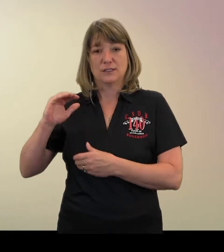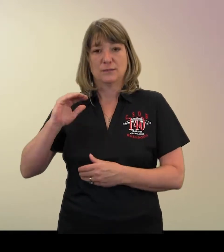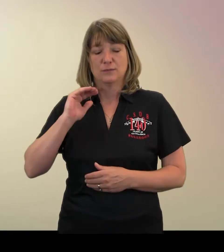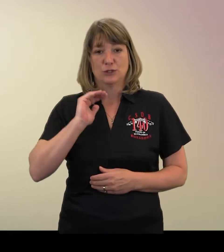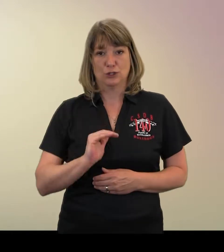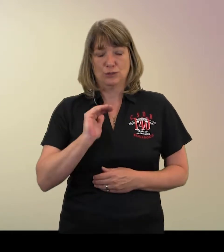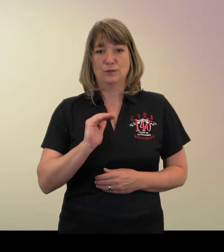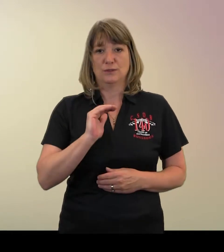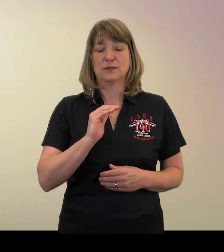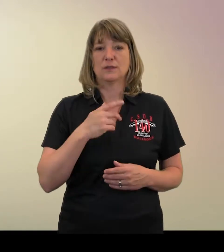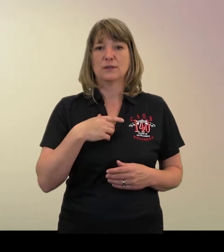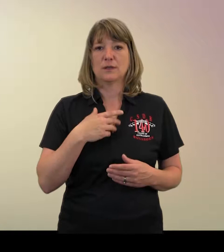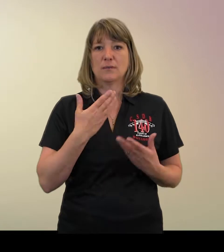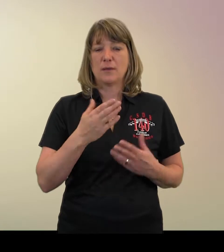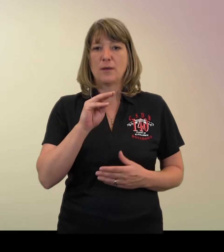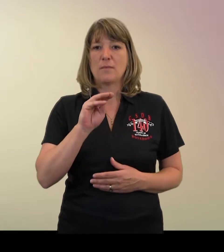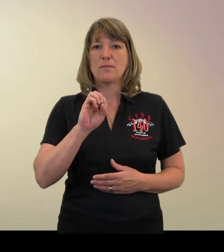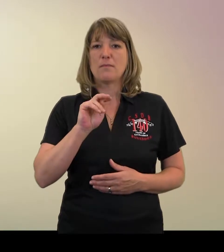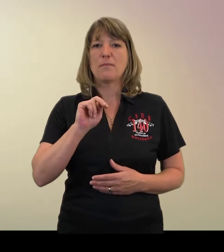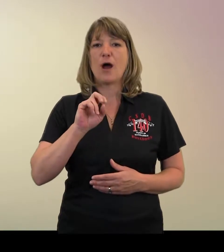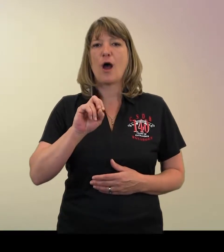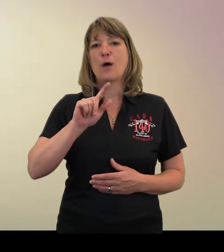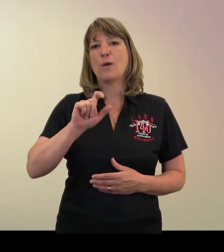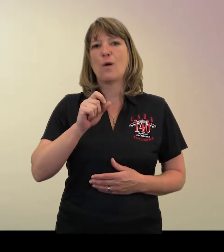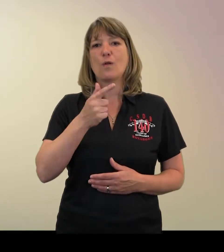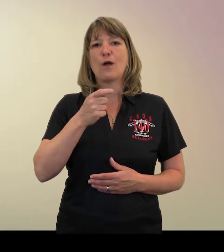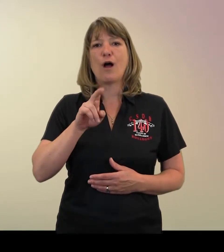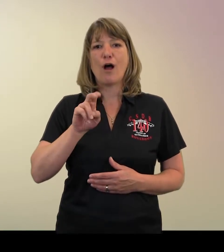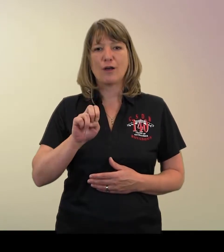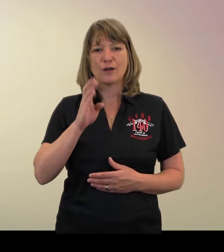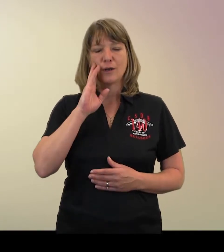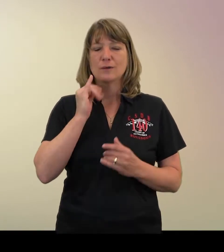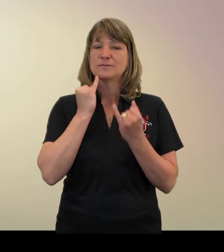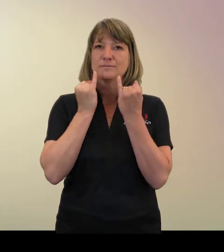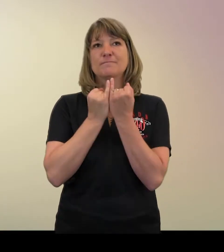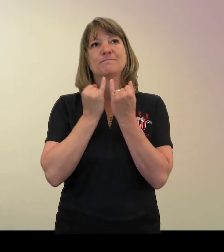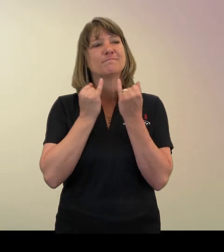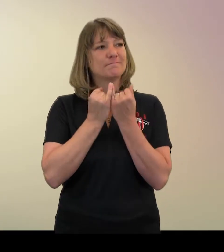we might see them engaging in a monologue, that's a one-sided discussion, where they're